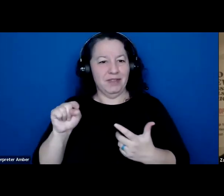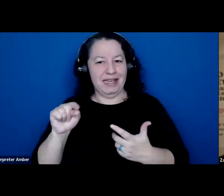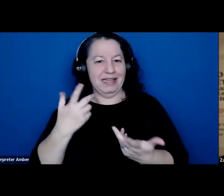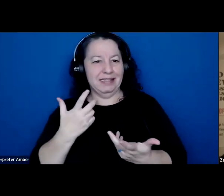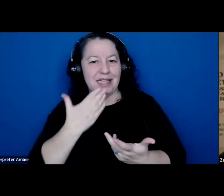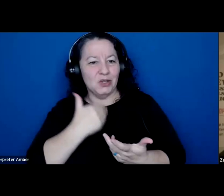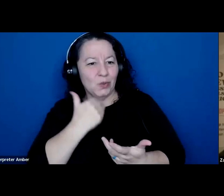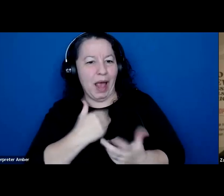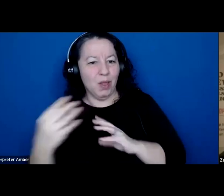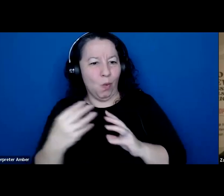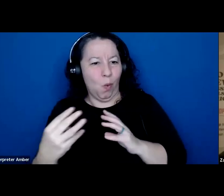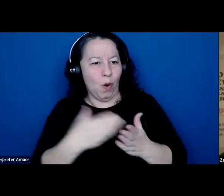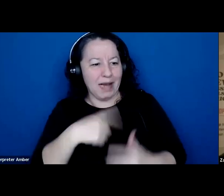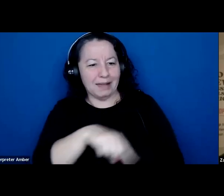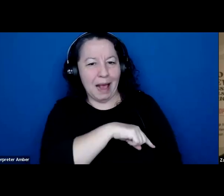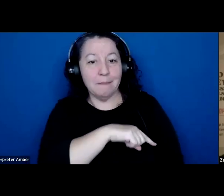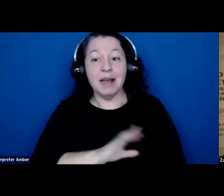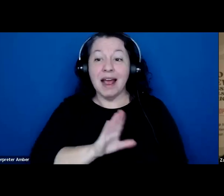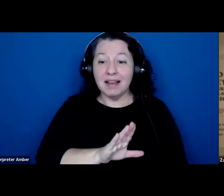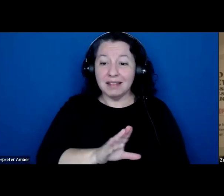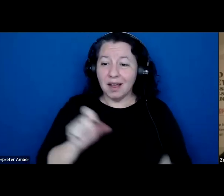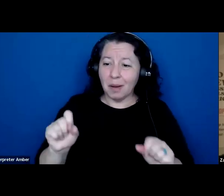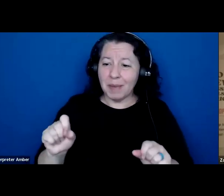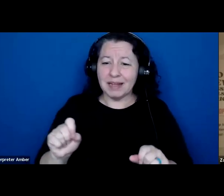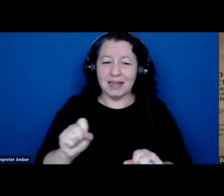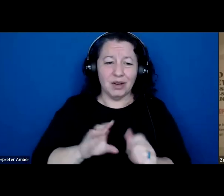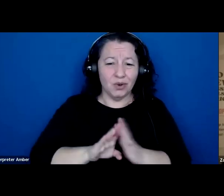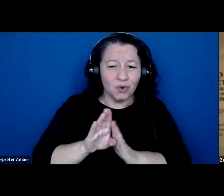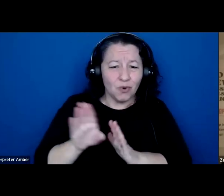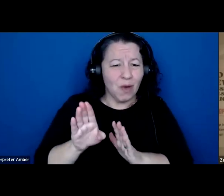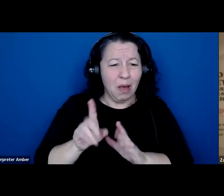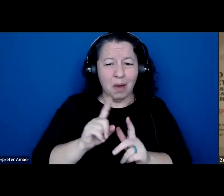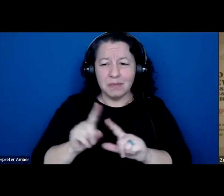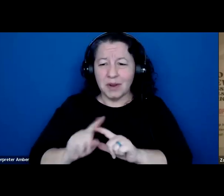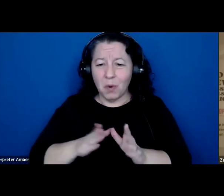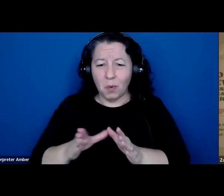and their ability to mitigate and to develop mechanisms to offset the worst impacts of the climate crisis